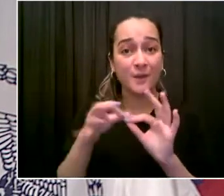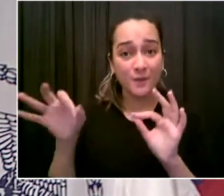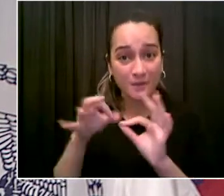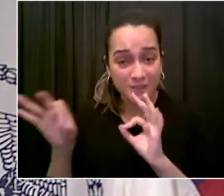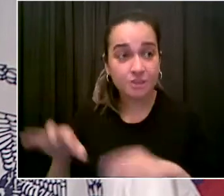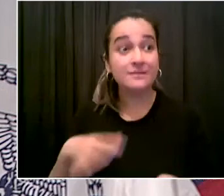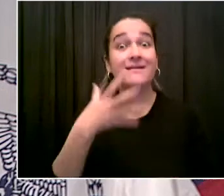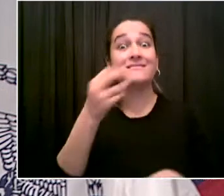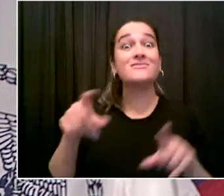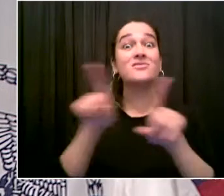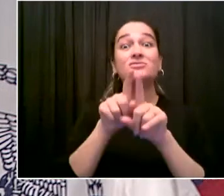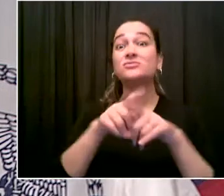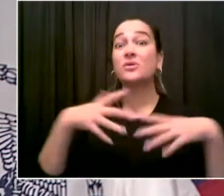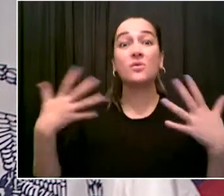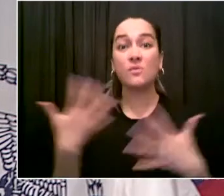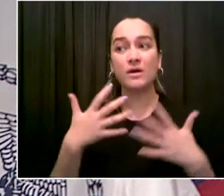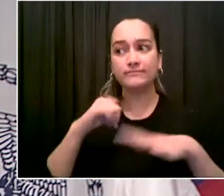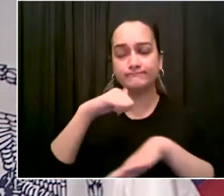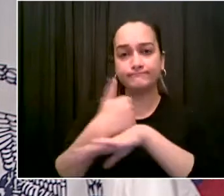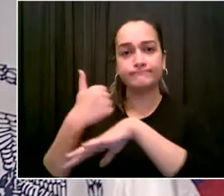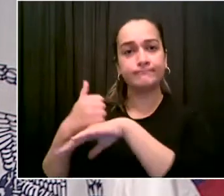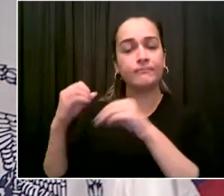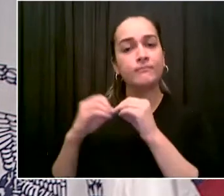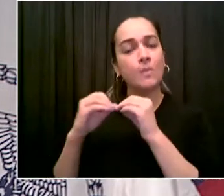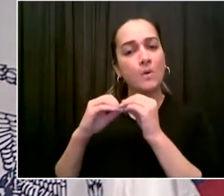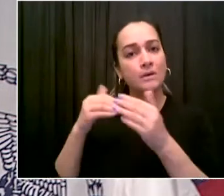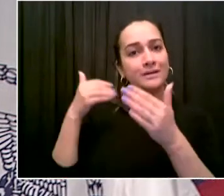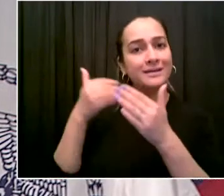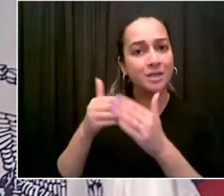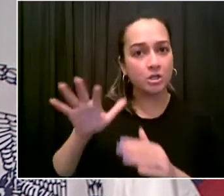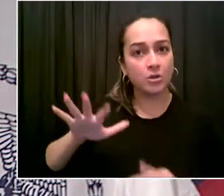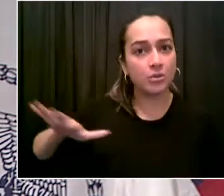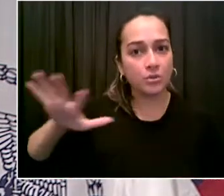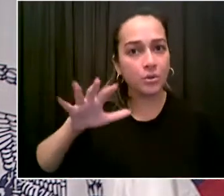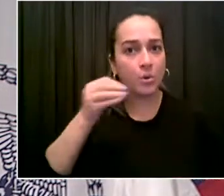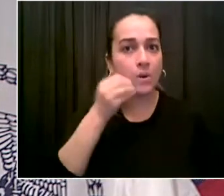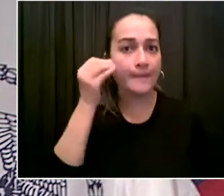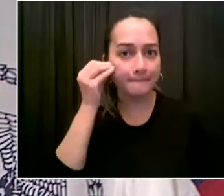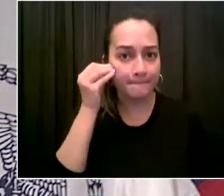DIRELCTY TO THE PEOPLE IN OUR COMMUNITIES. WE PUT SITES EVERYWHERE. HOUSES O F WORSHIP, POP UP